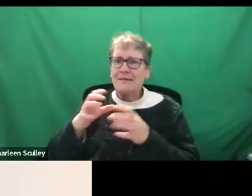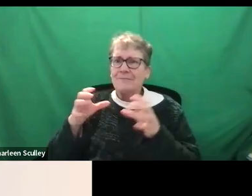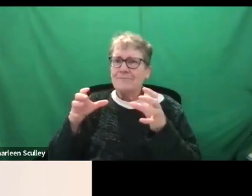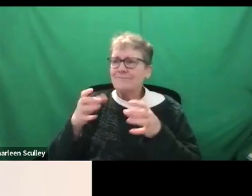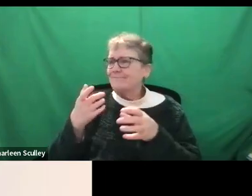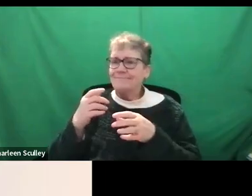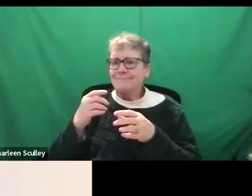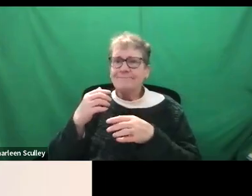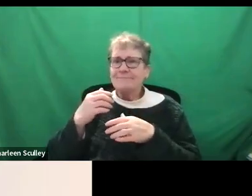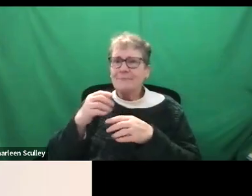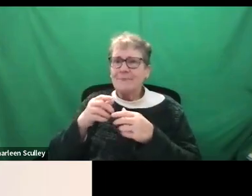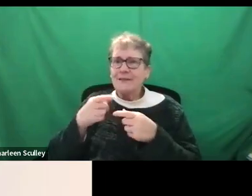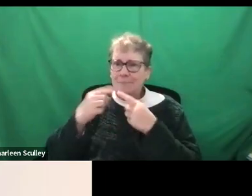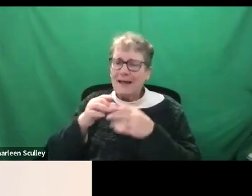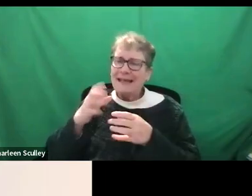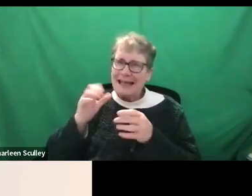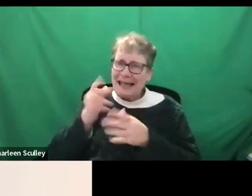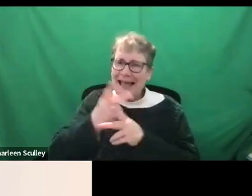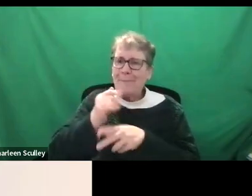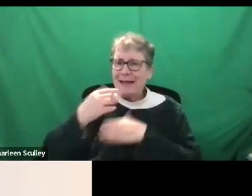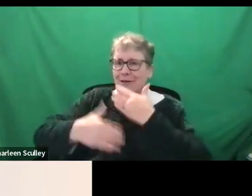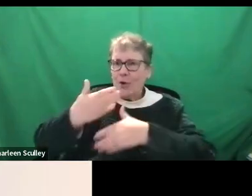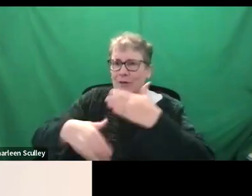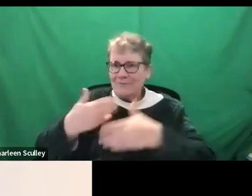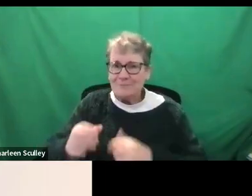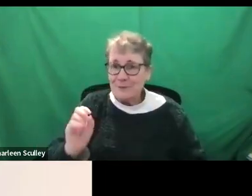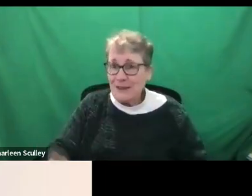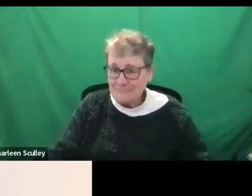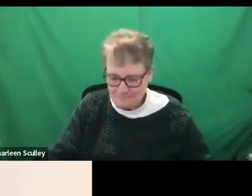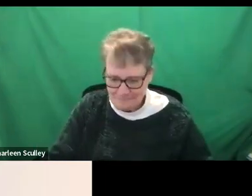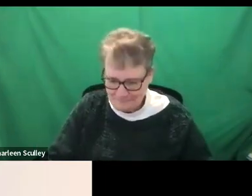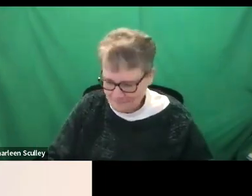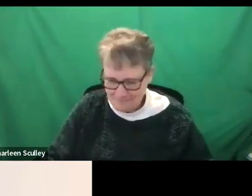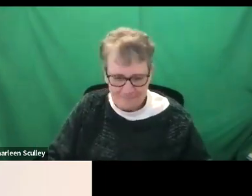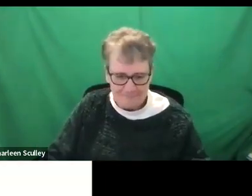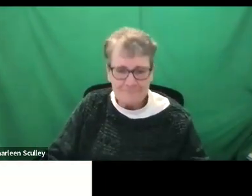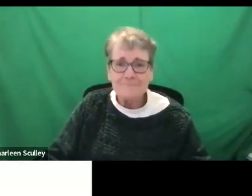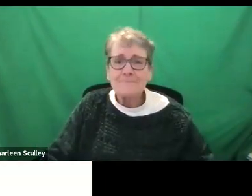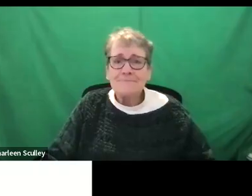And it is incredibly helpful to keep things going.